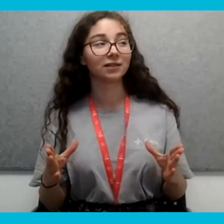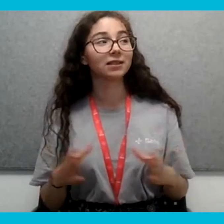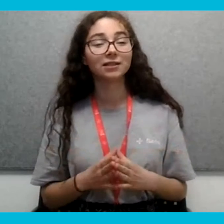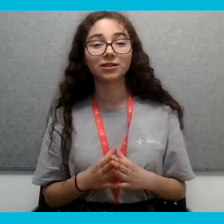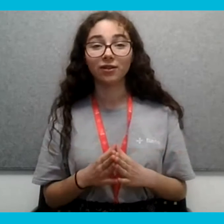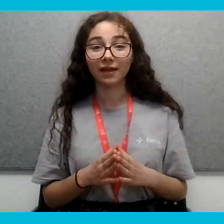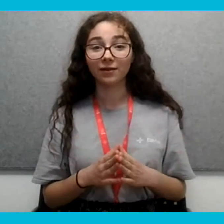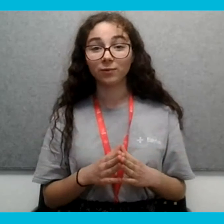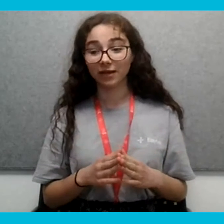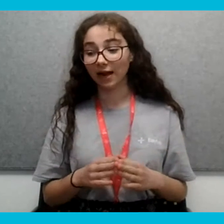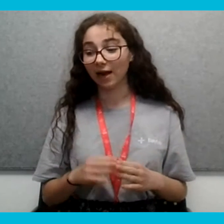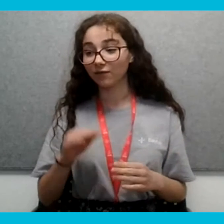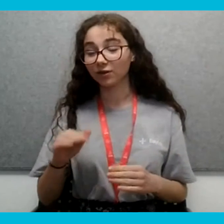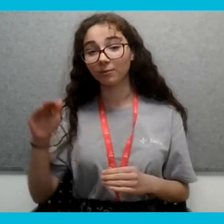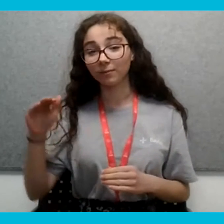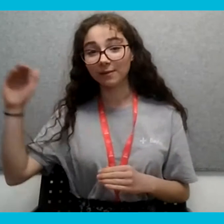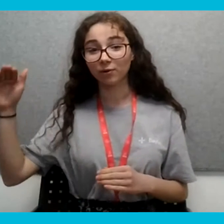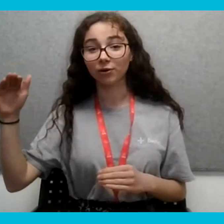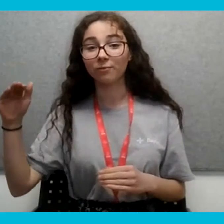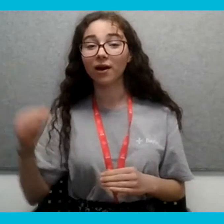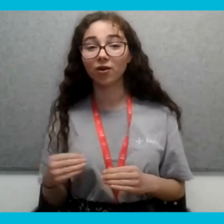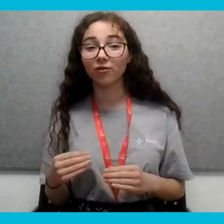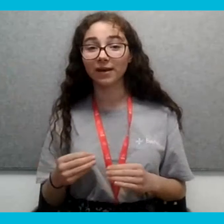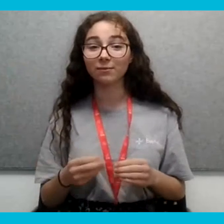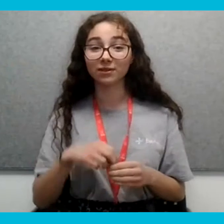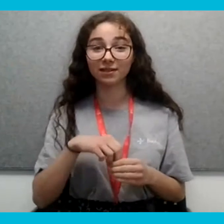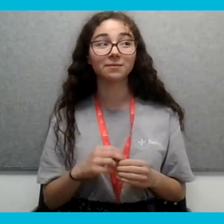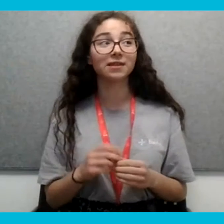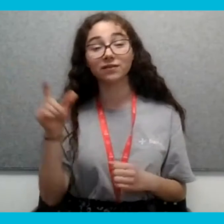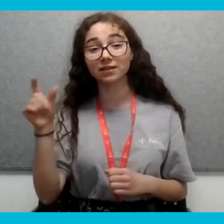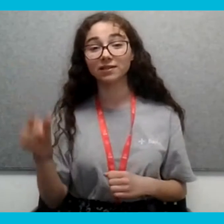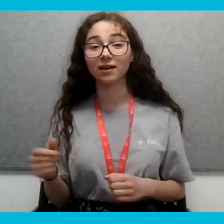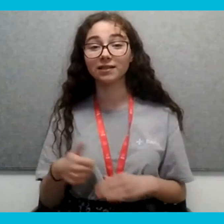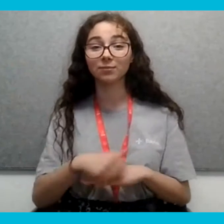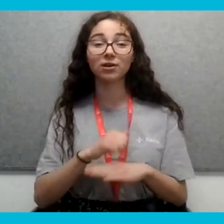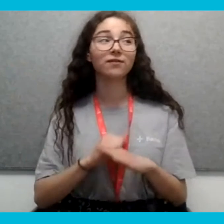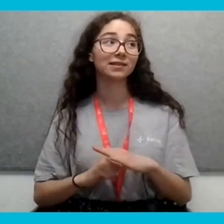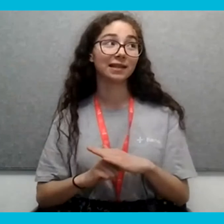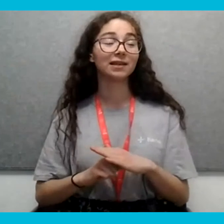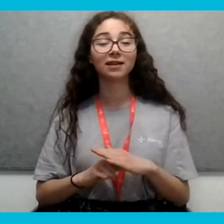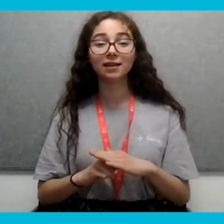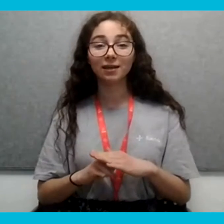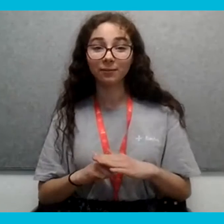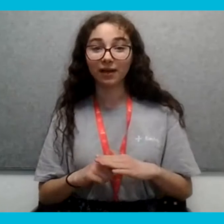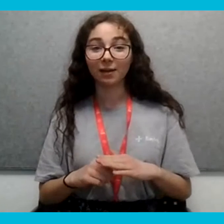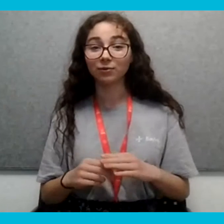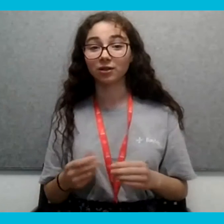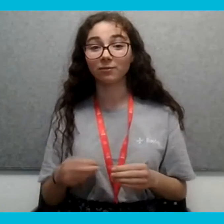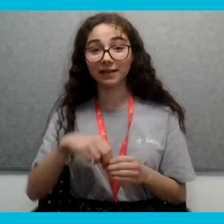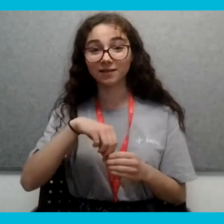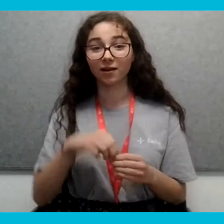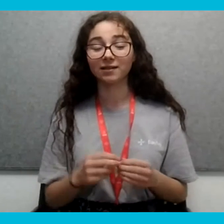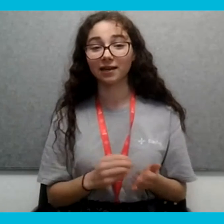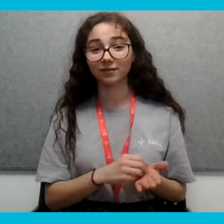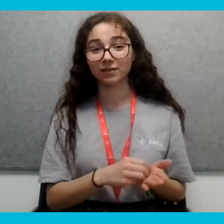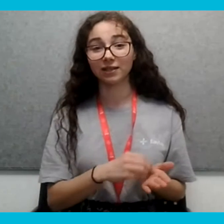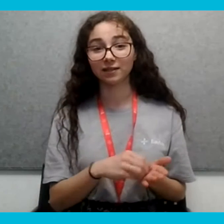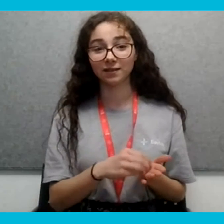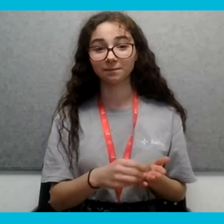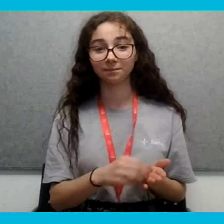so that then we can have young people who might not have been able to see themselves as a scientist previously. Being able to complete science activities.